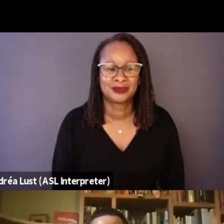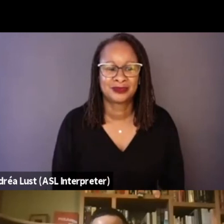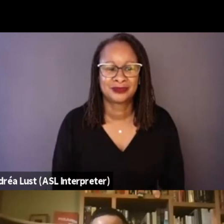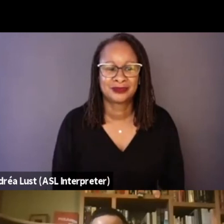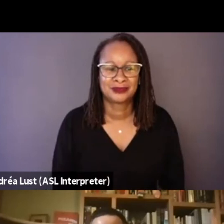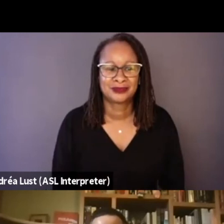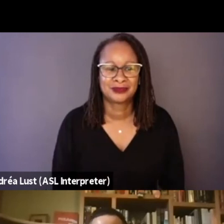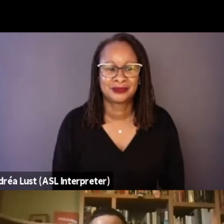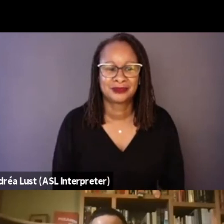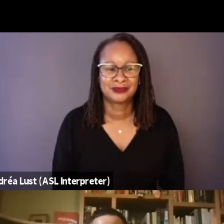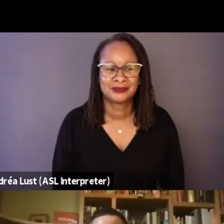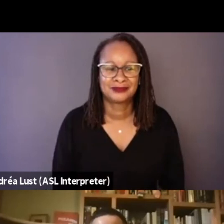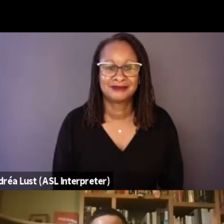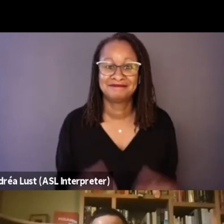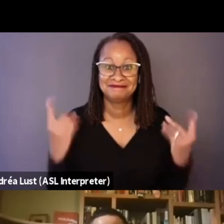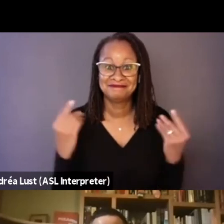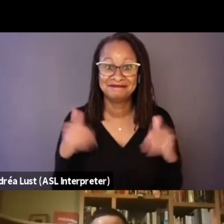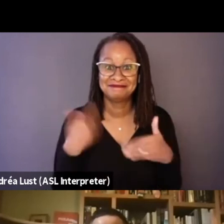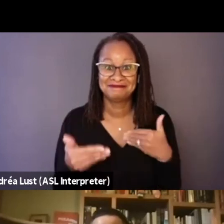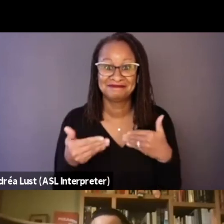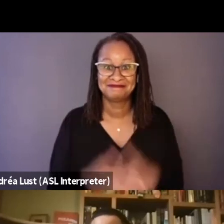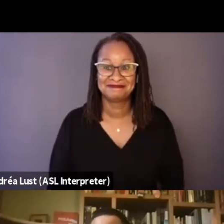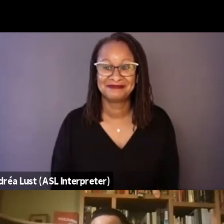What do you want to do next? What interests you?